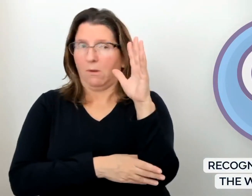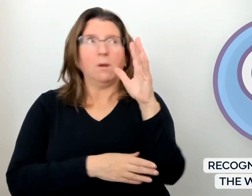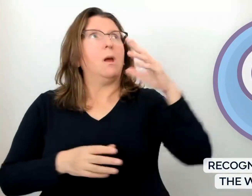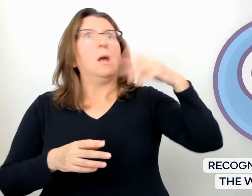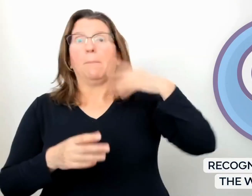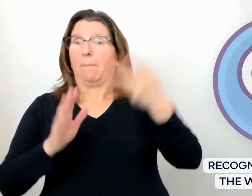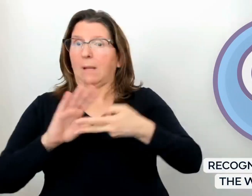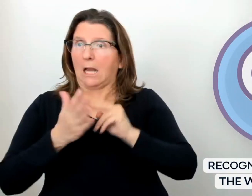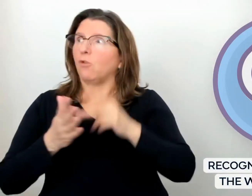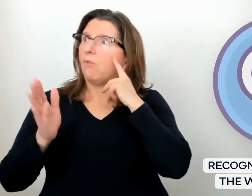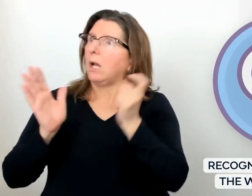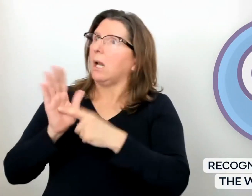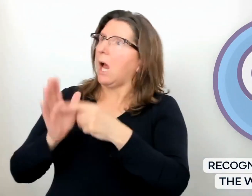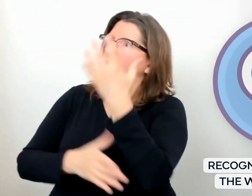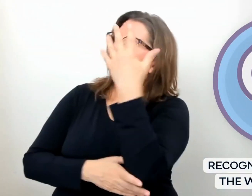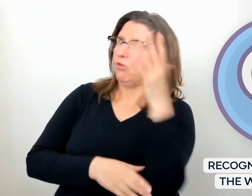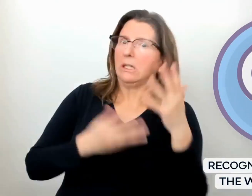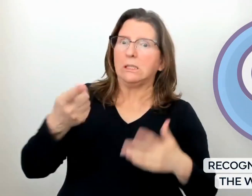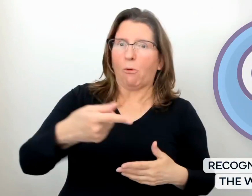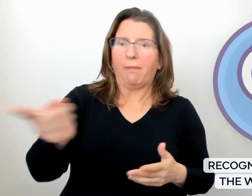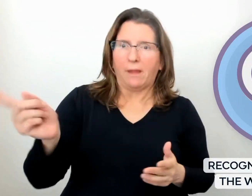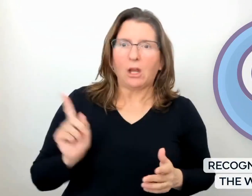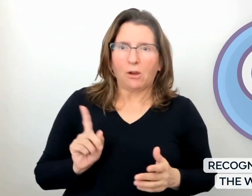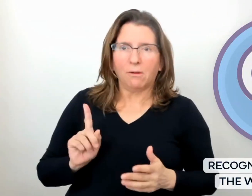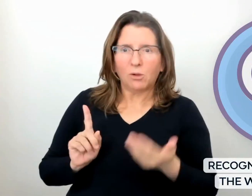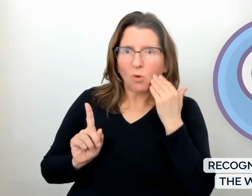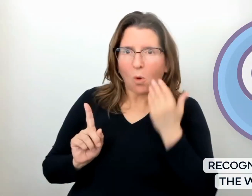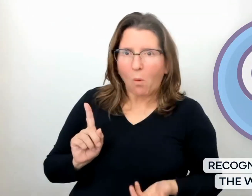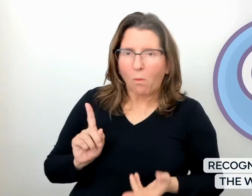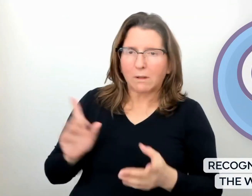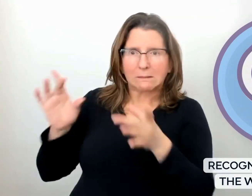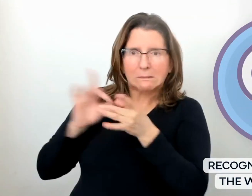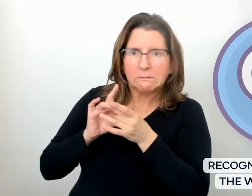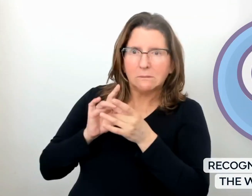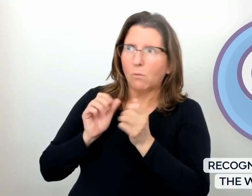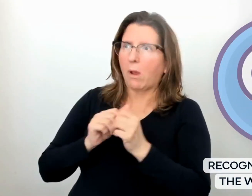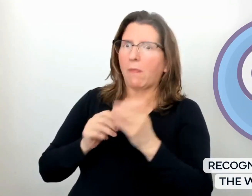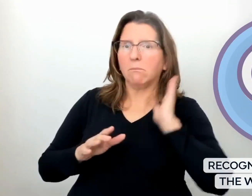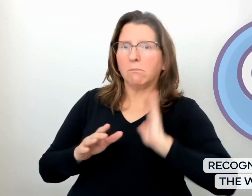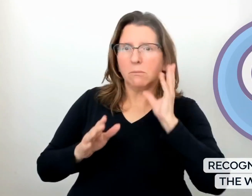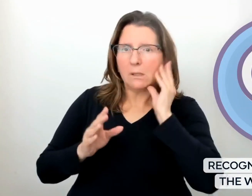If I am teaching a science class about the life-cycle of trees, well it's certainly easy to recognize trees in our environment.